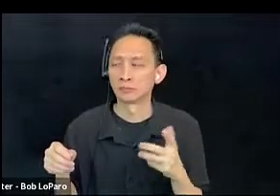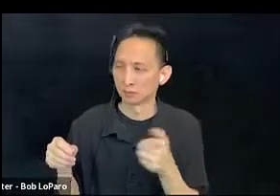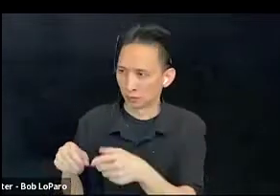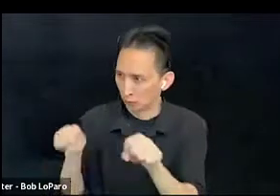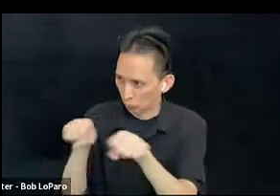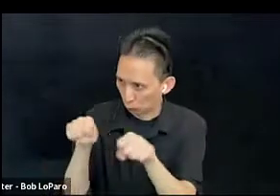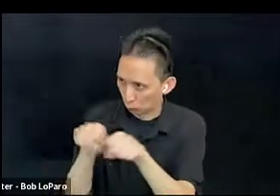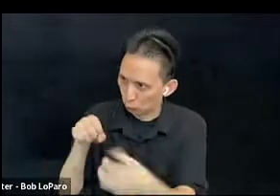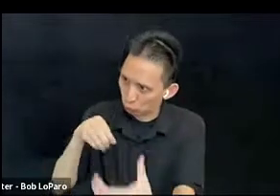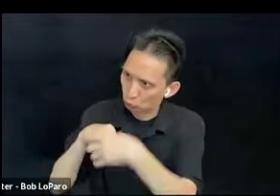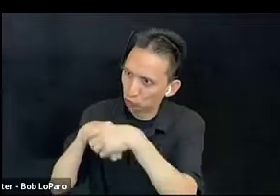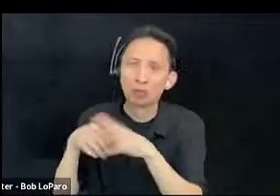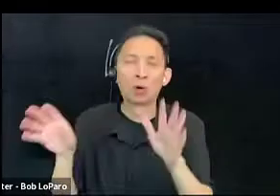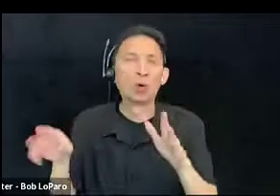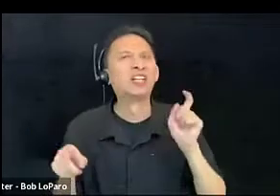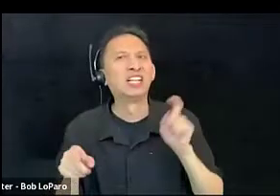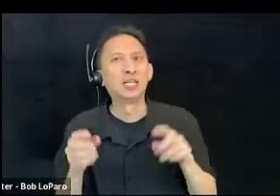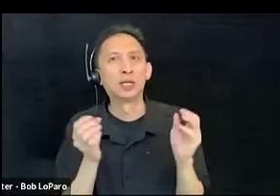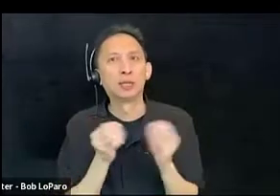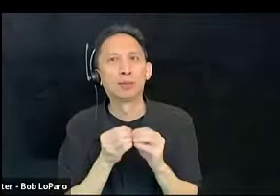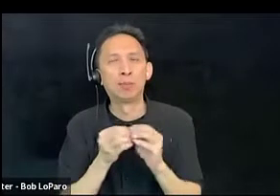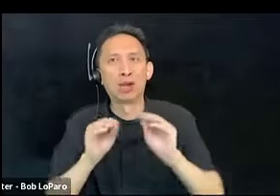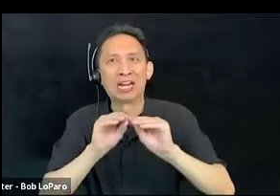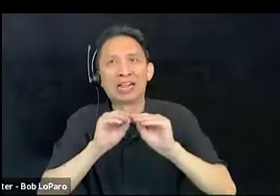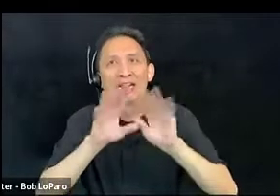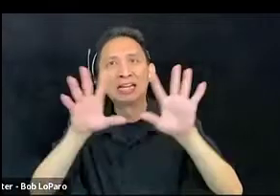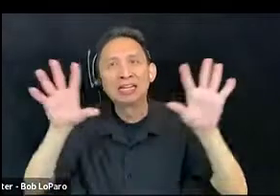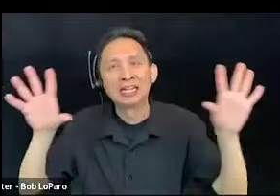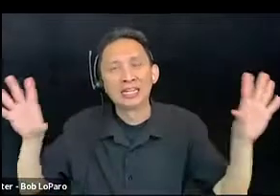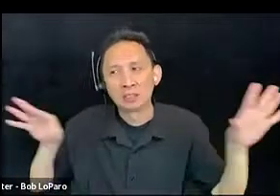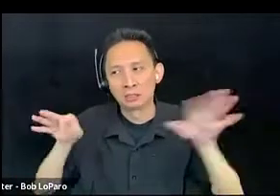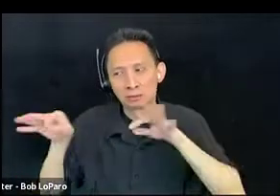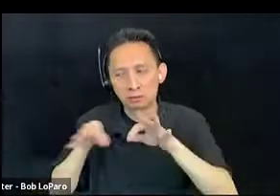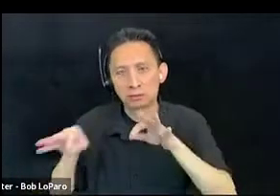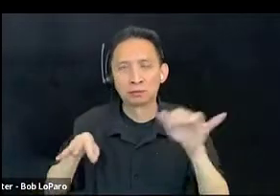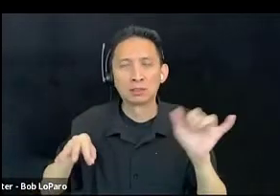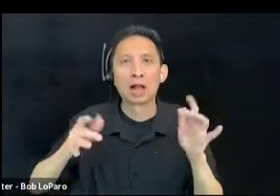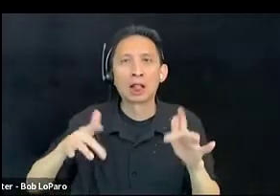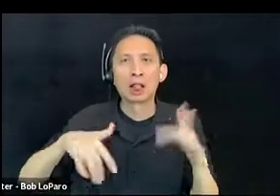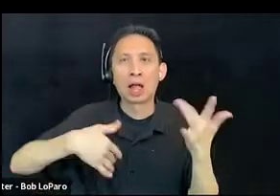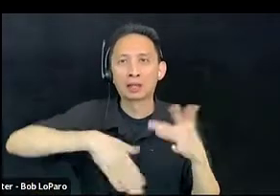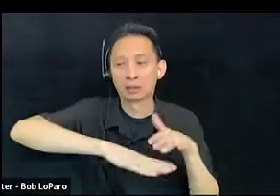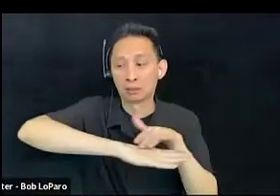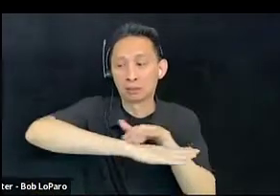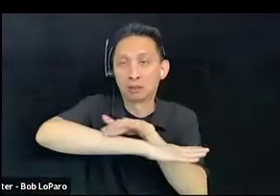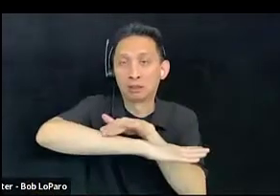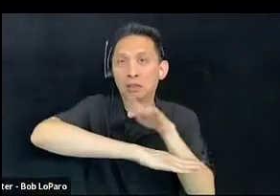They need something more concrete, like a light touch on the shin. And then a little bit of wait time.